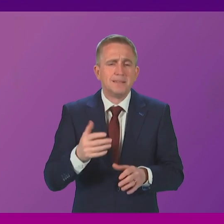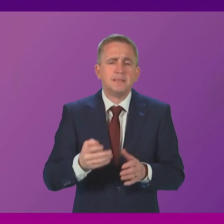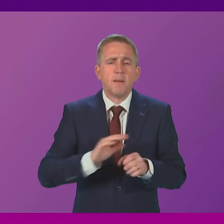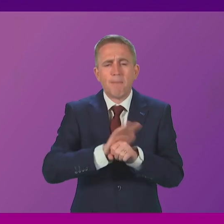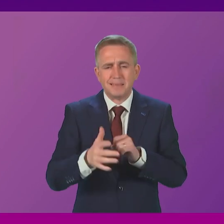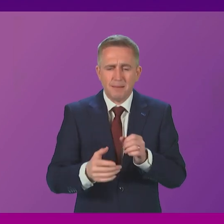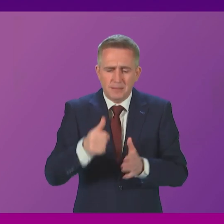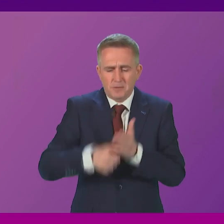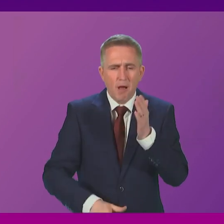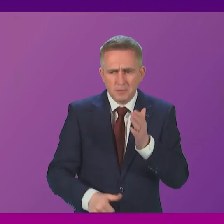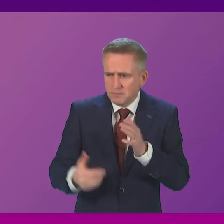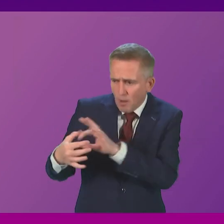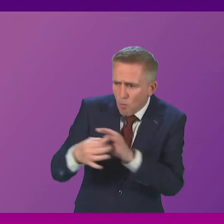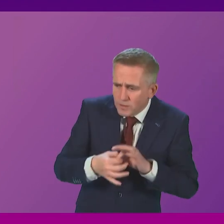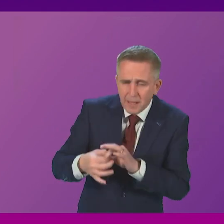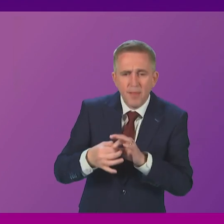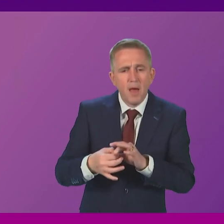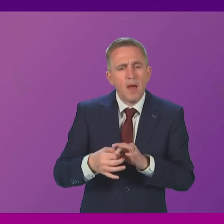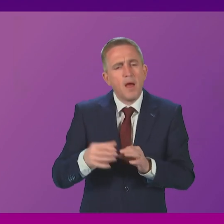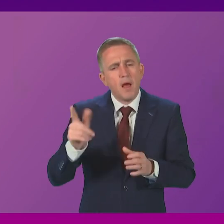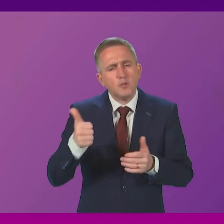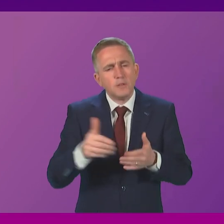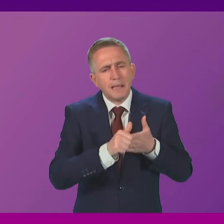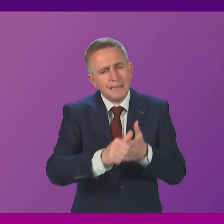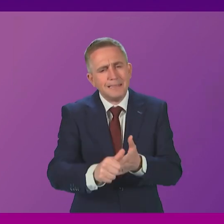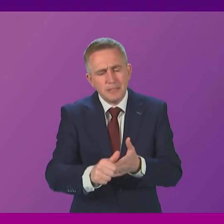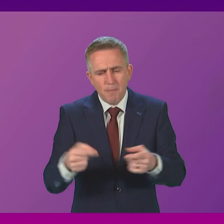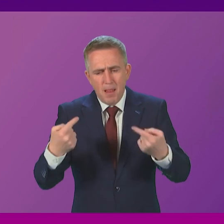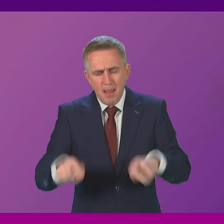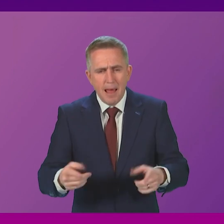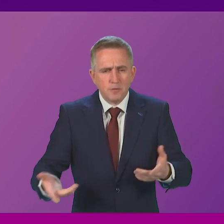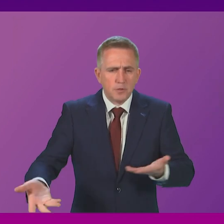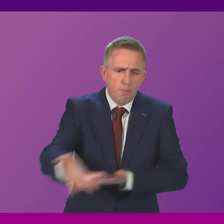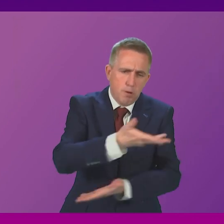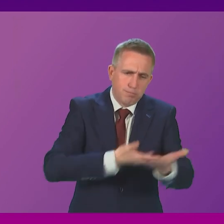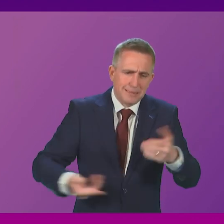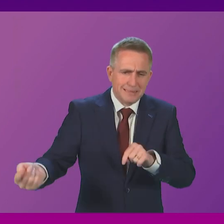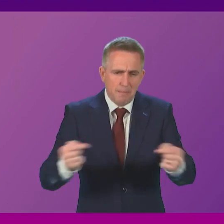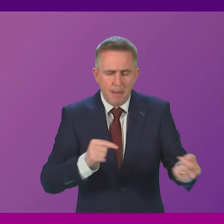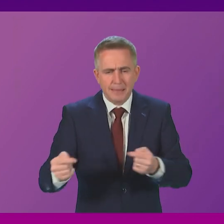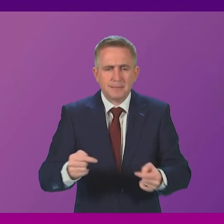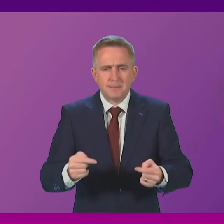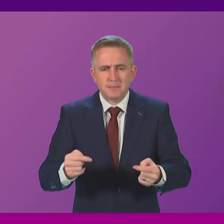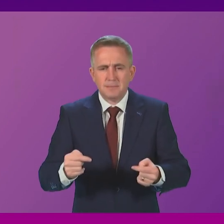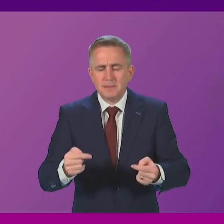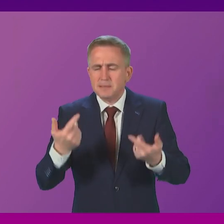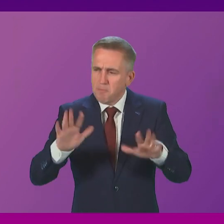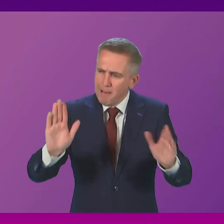The measure of effective leadership is to raise the standard of public debate above the divisions of the past. It is about grown-up politics.